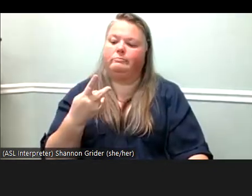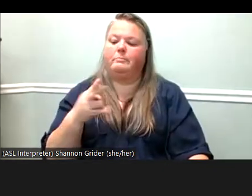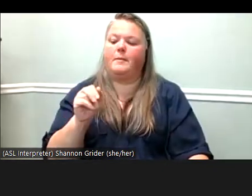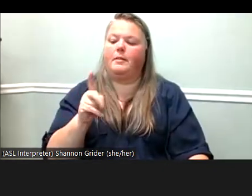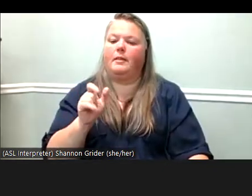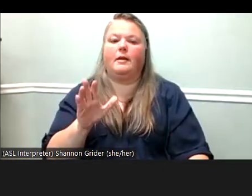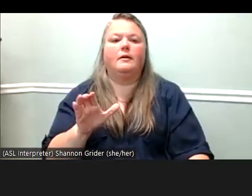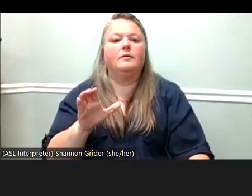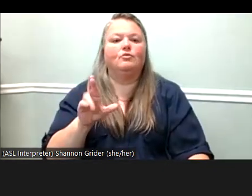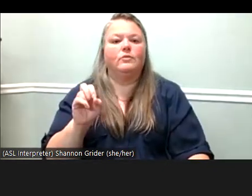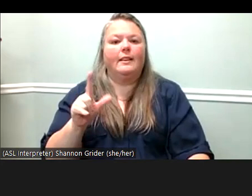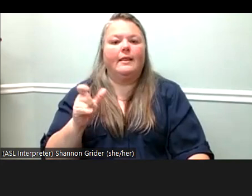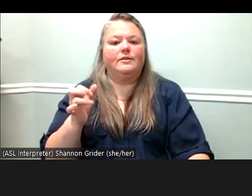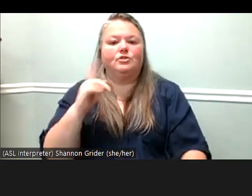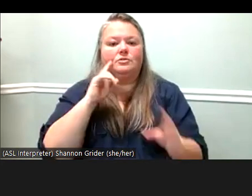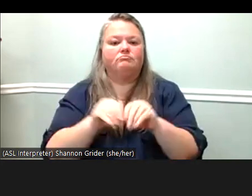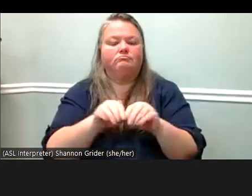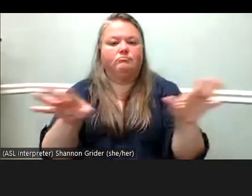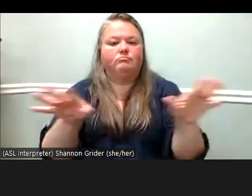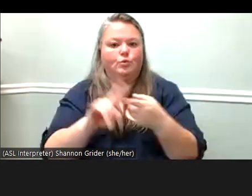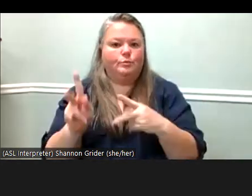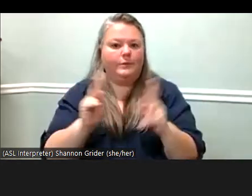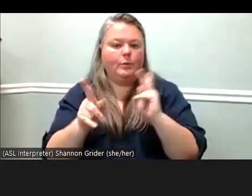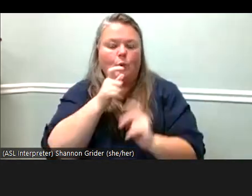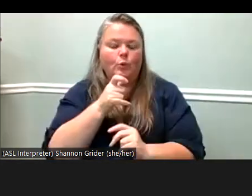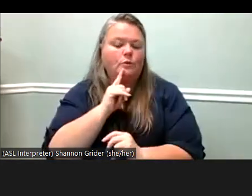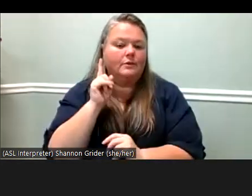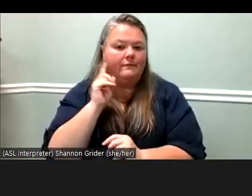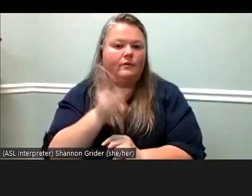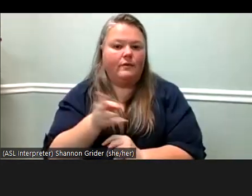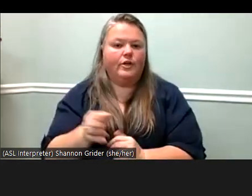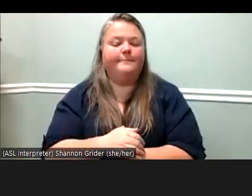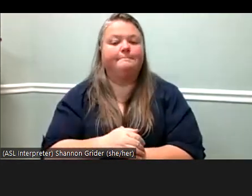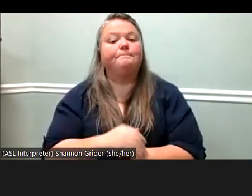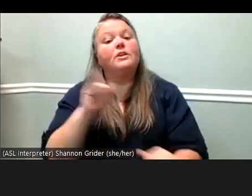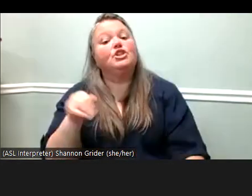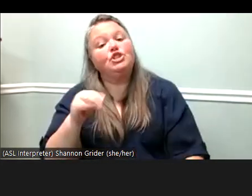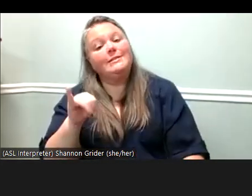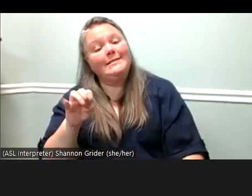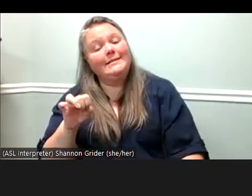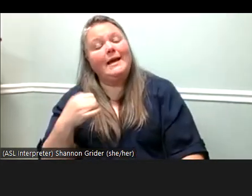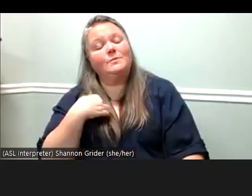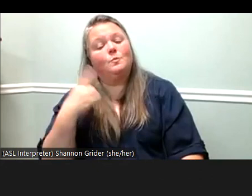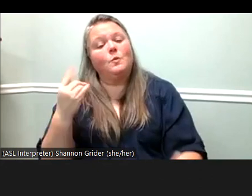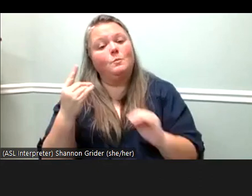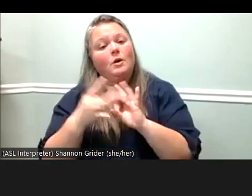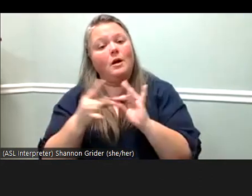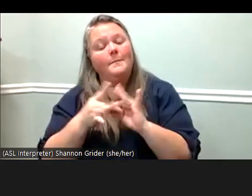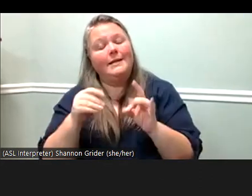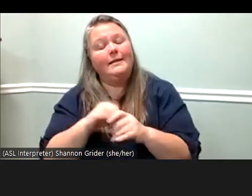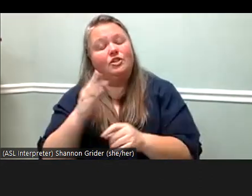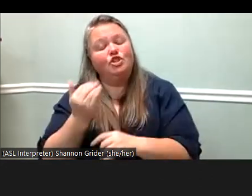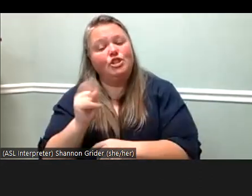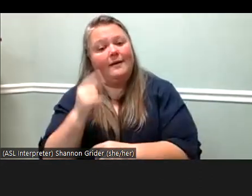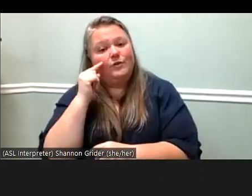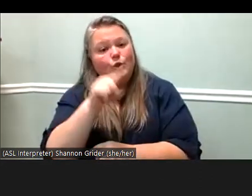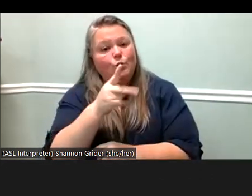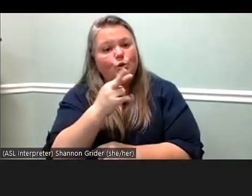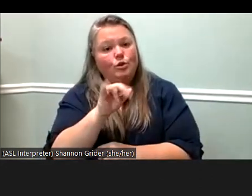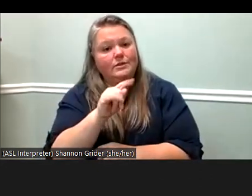OTHER TOPICS. IN FEBRUARY WE'RE GOING TO TALK ABOUT MARKETING IN PUBLIC RELATIONS FOR PEOPLE WITH HEARING LOSS TO MAKE SURE WE'RE REACHING PEOPLE WITH HEARING LOSS